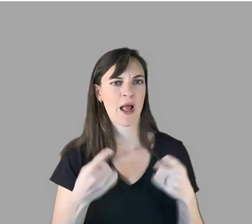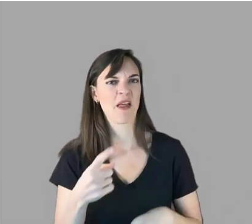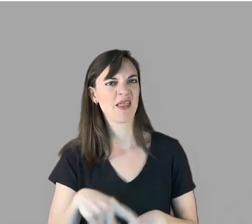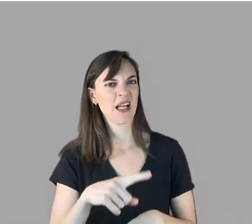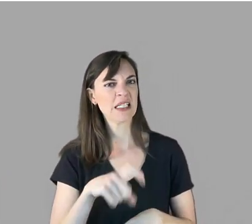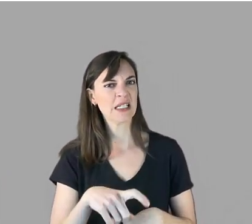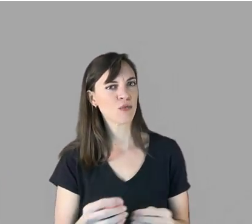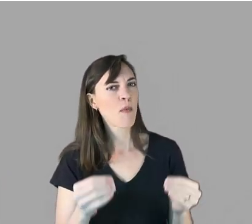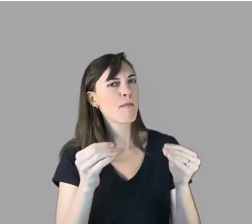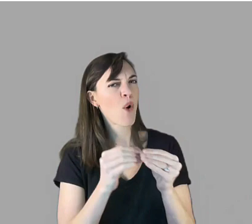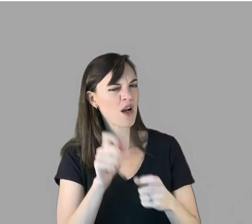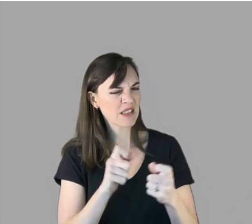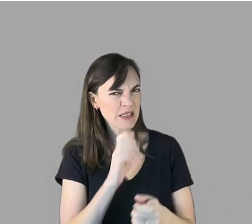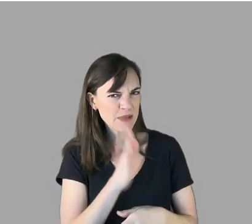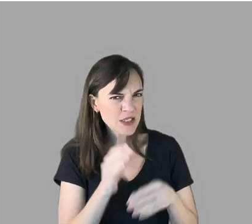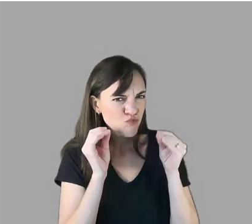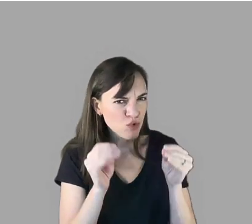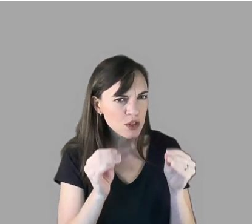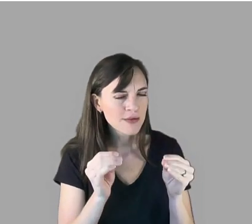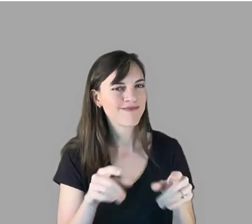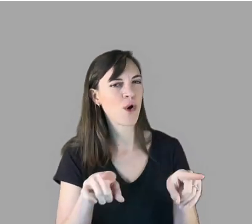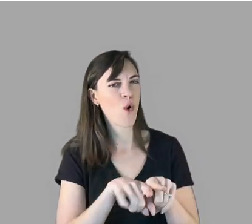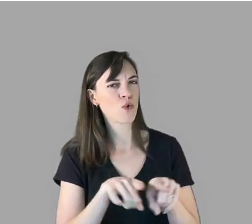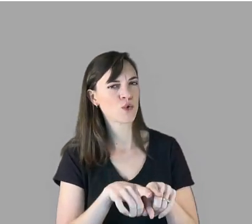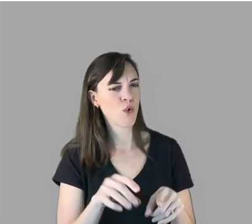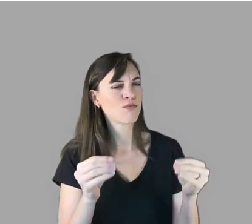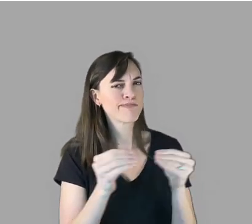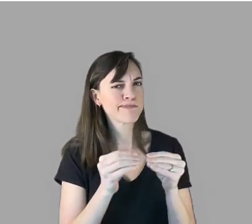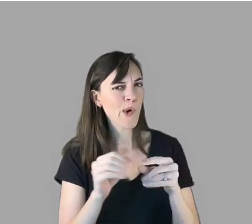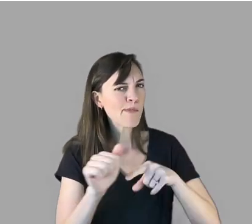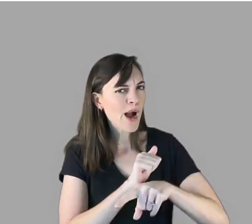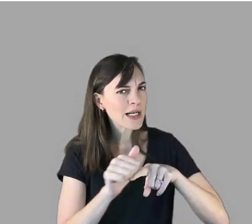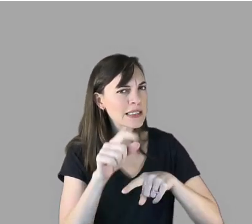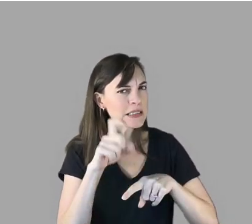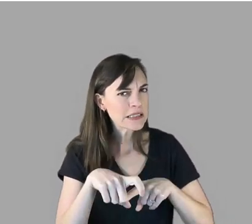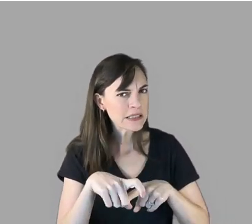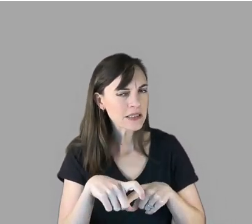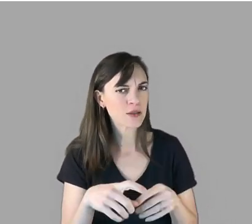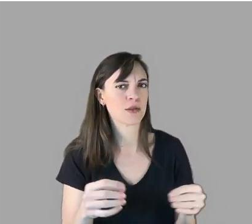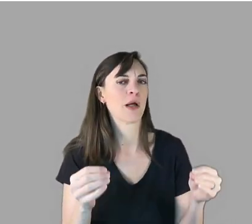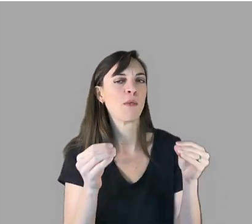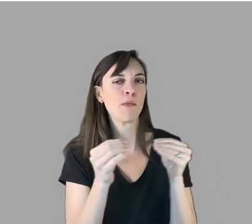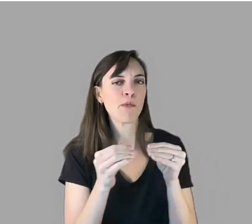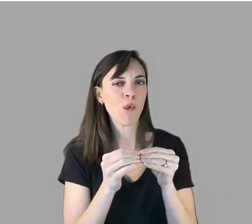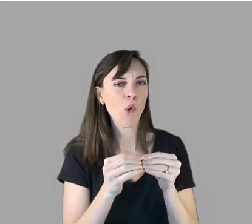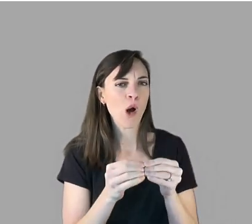instruction and may need more opportunities for practice with error correction and feedback.